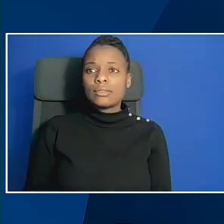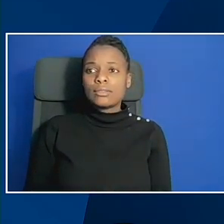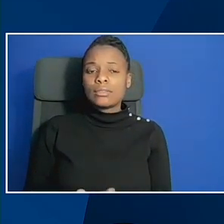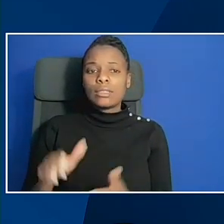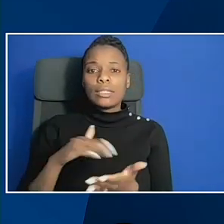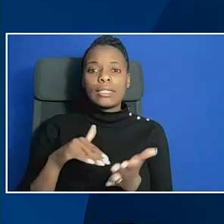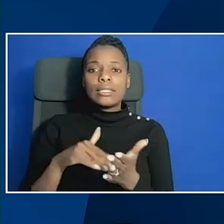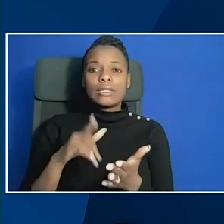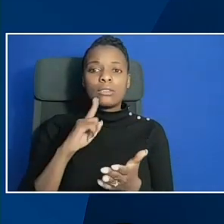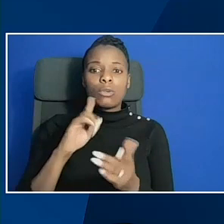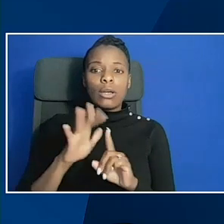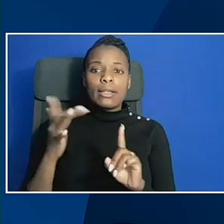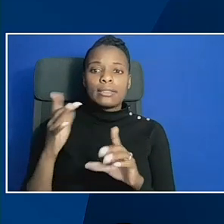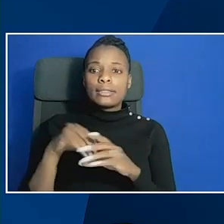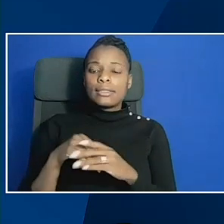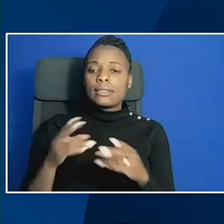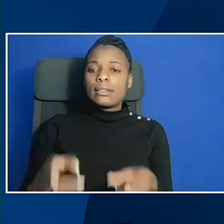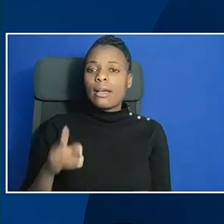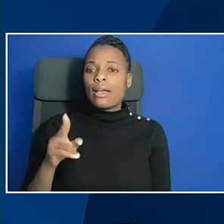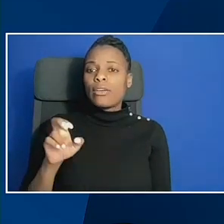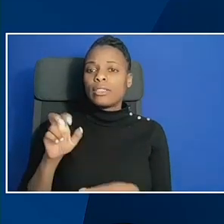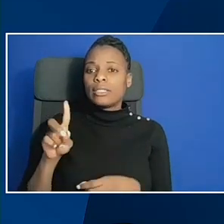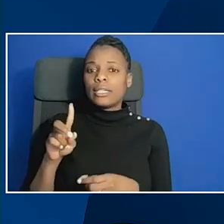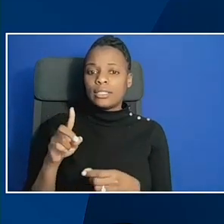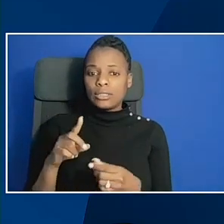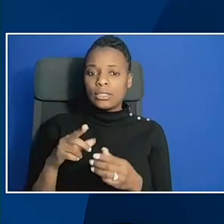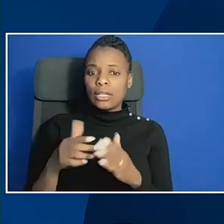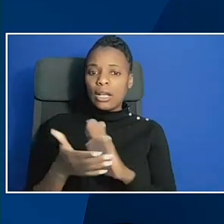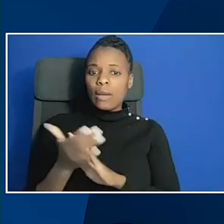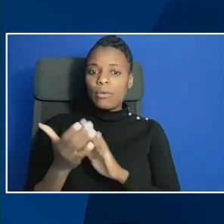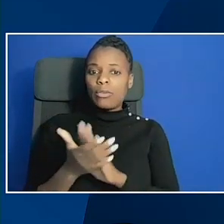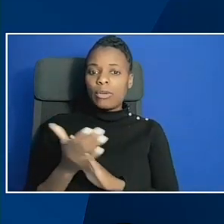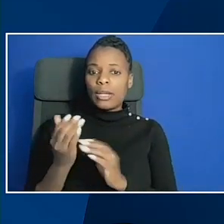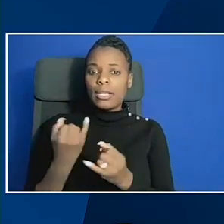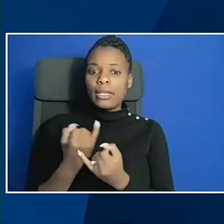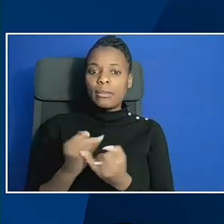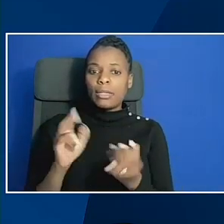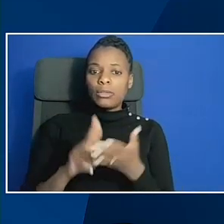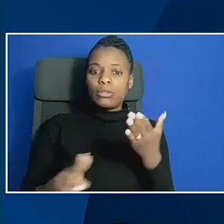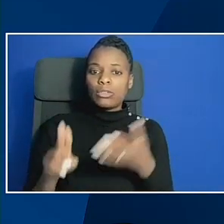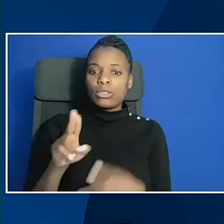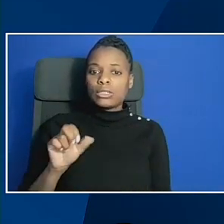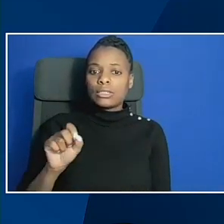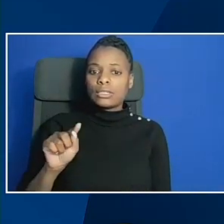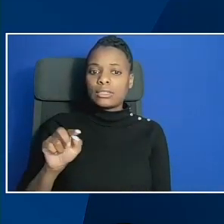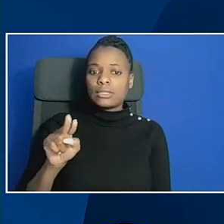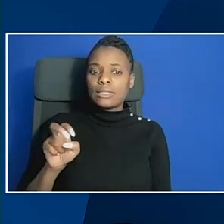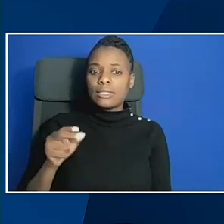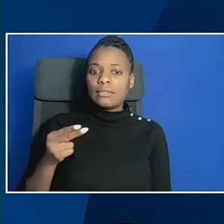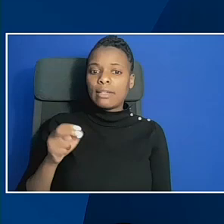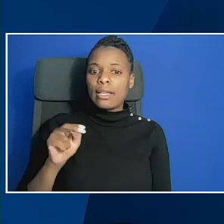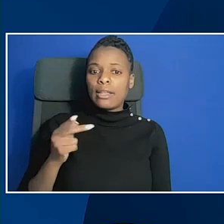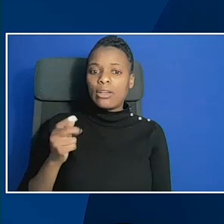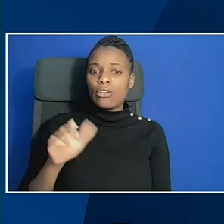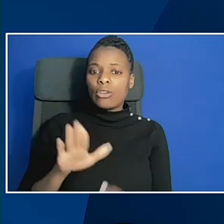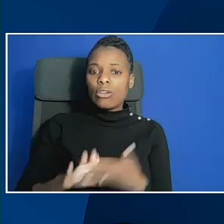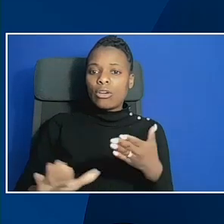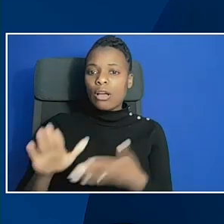Education, which operated Independence University, Stevens-Henager College, which is also a specific example from- they had